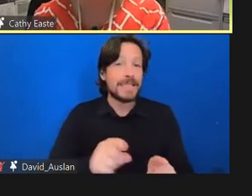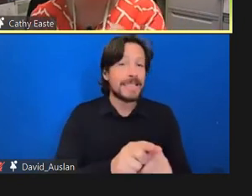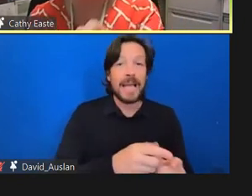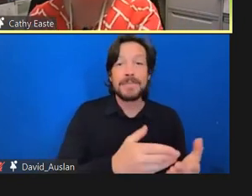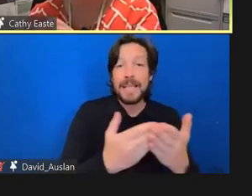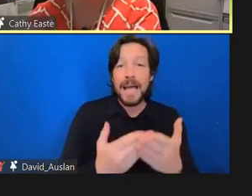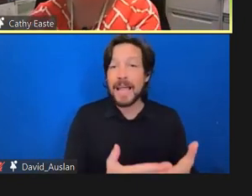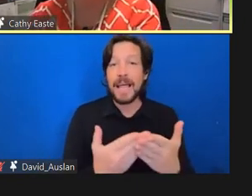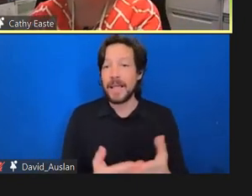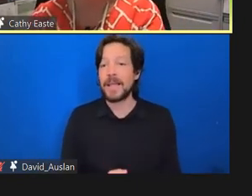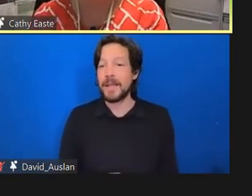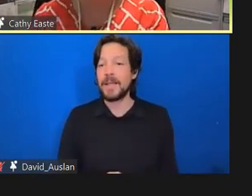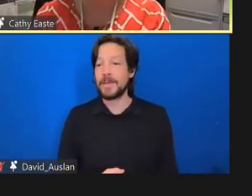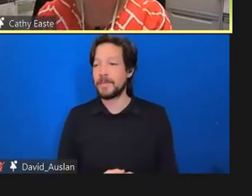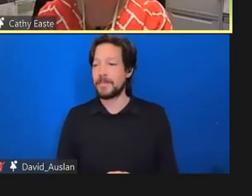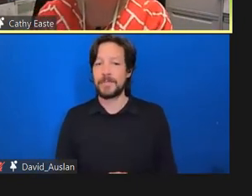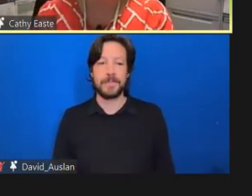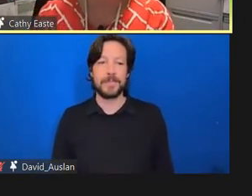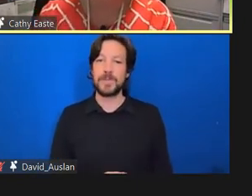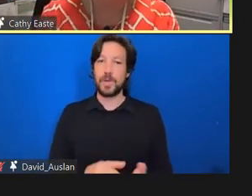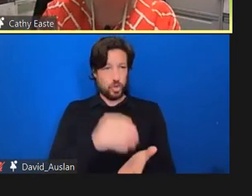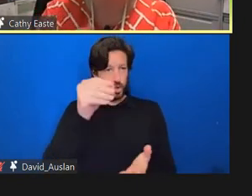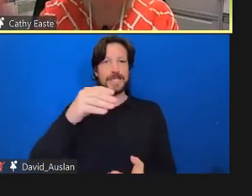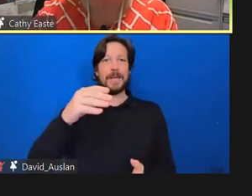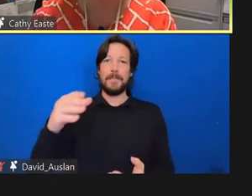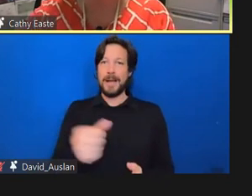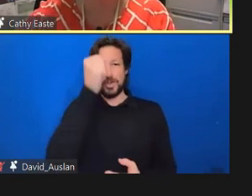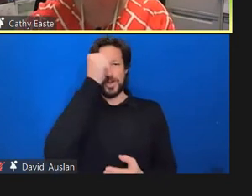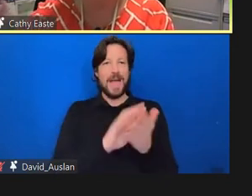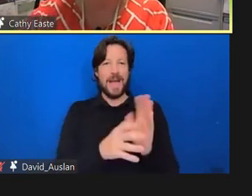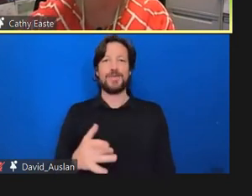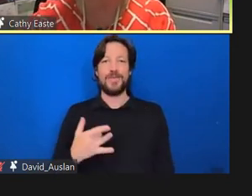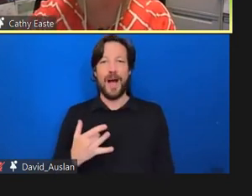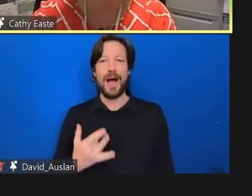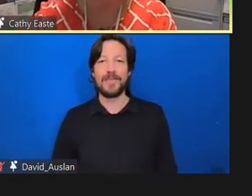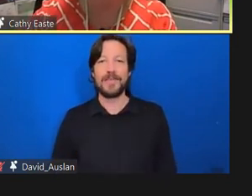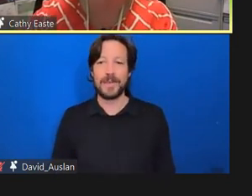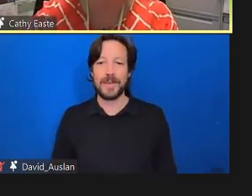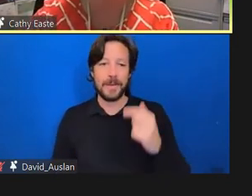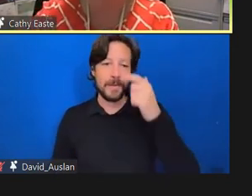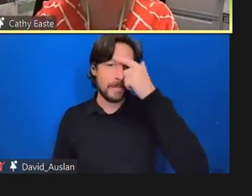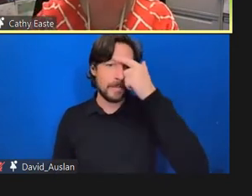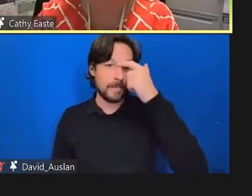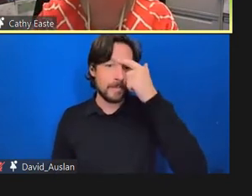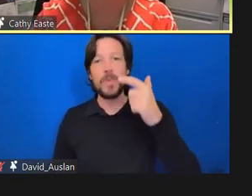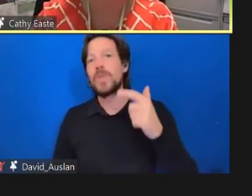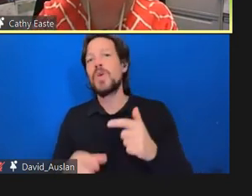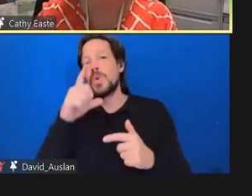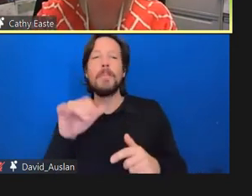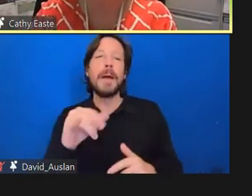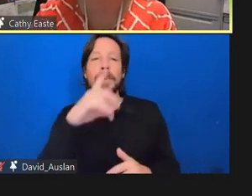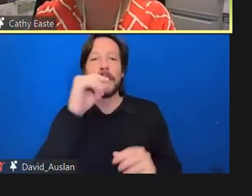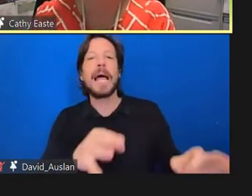students need to know how to survive. Yes, you may look at other catch up for that missed lecture,